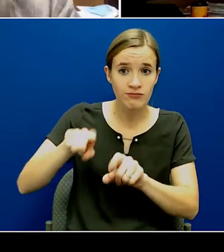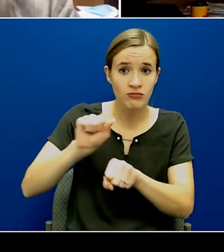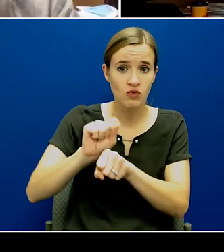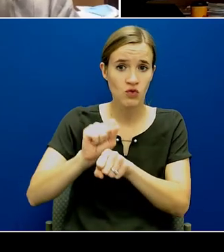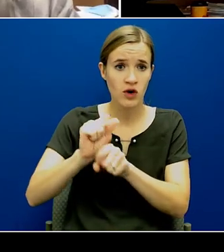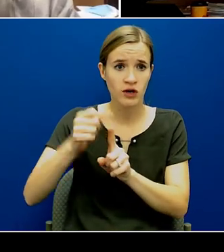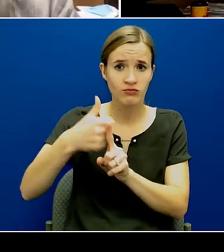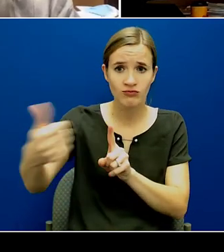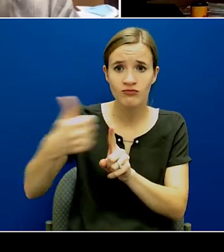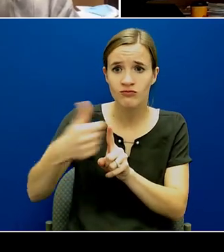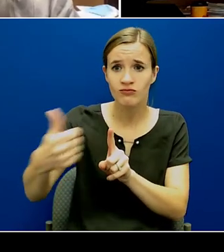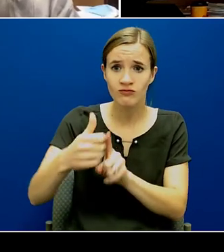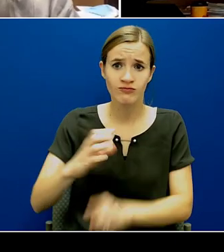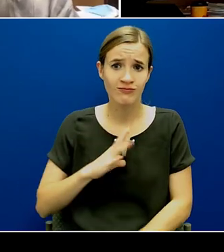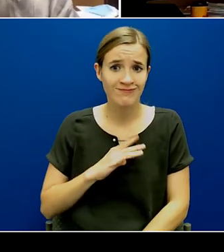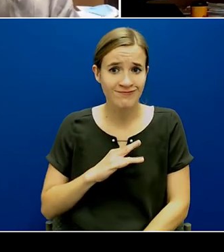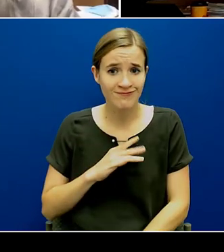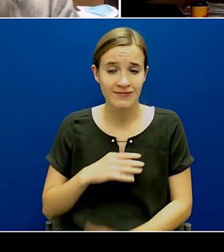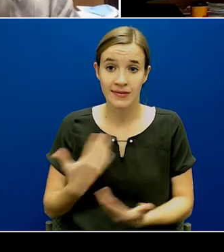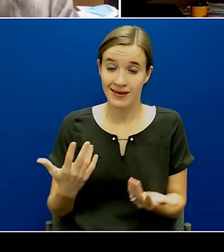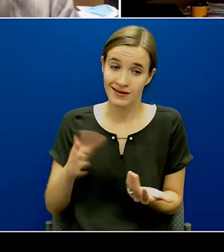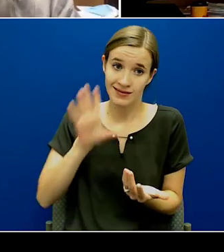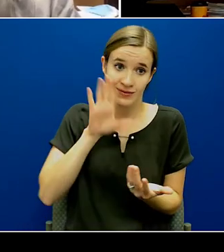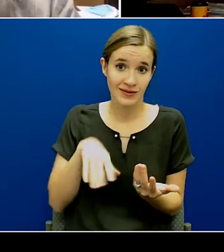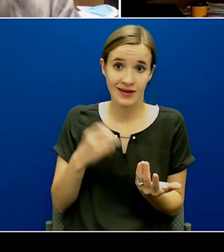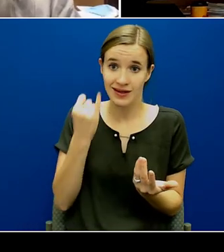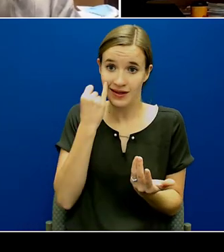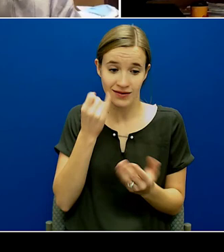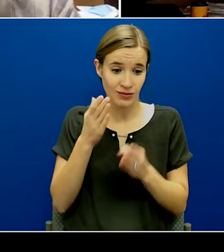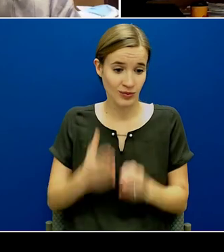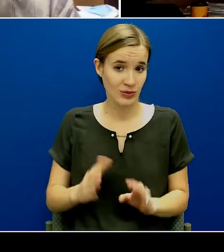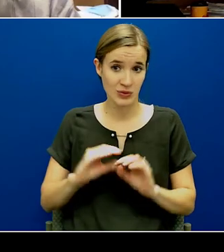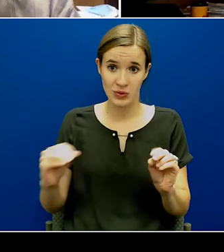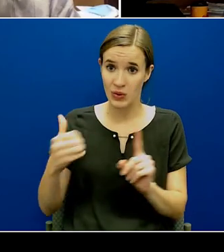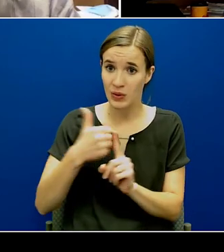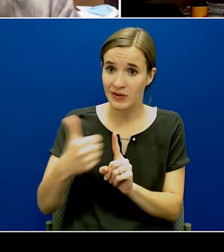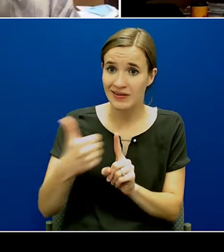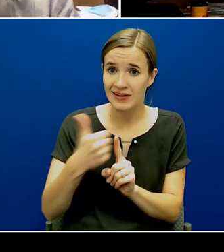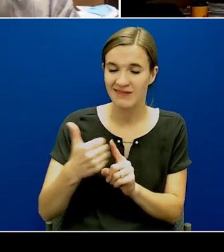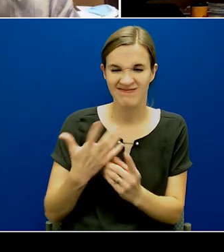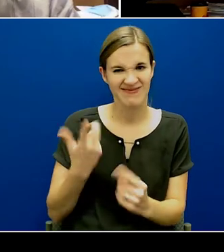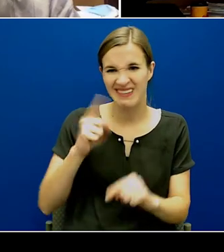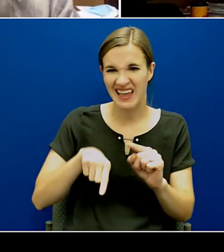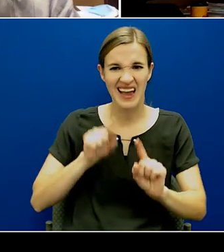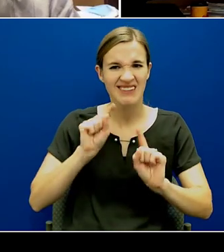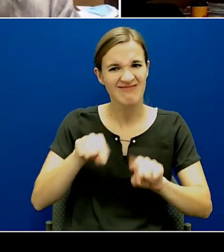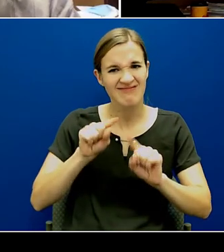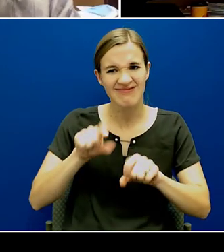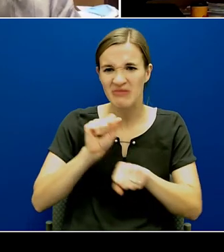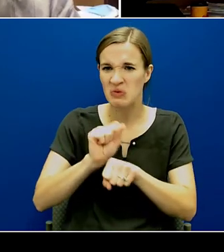every day. And that was a real boost for people in our area for a while and while we